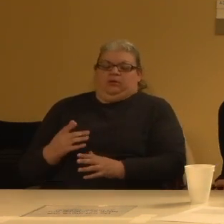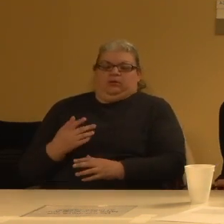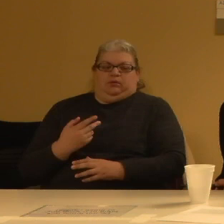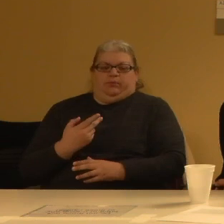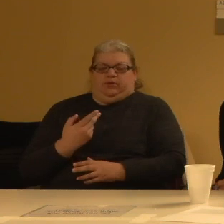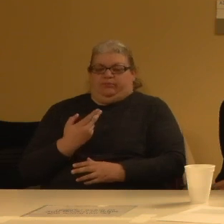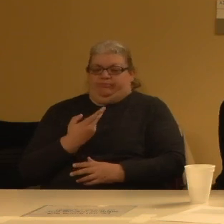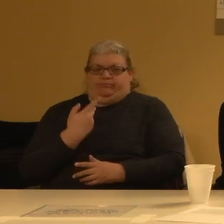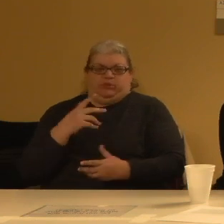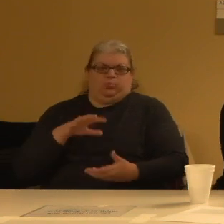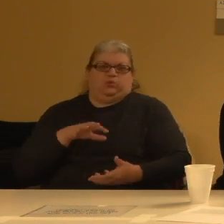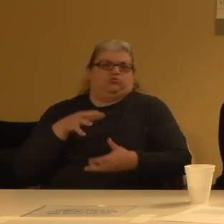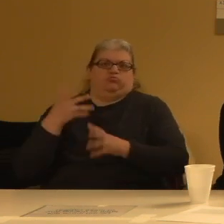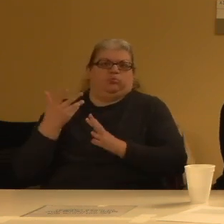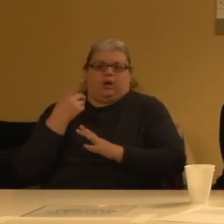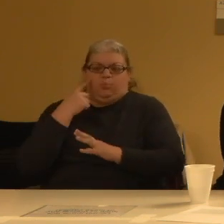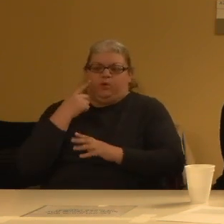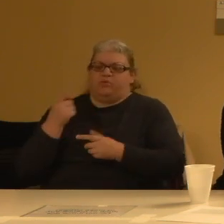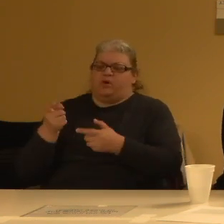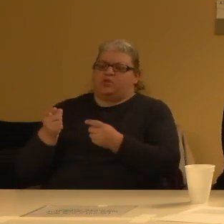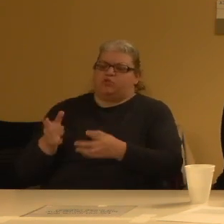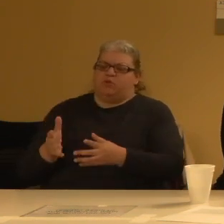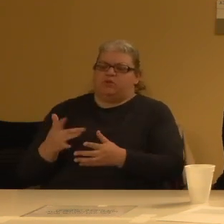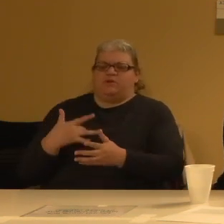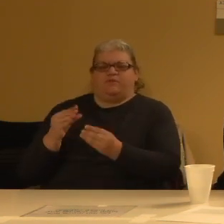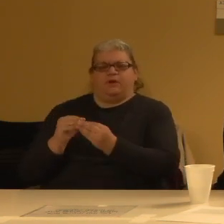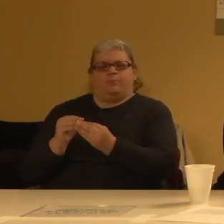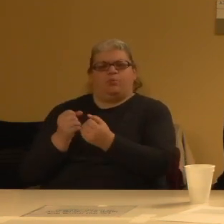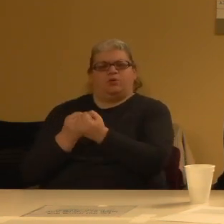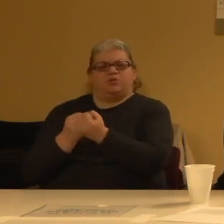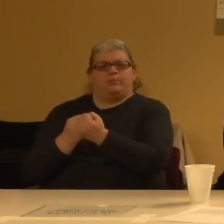the director would feel more supported if we were at opposite sides of the room, like, sending,